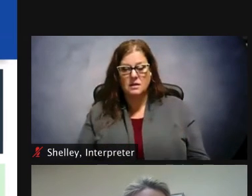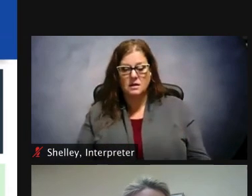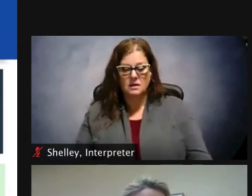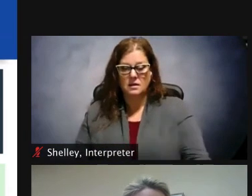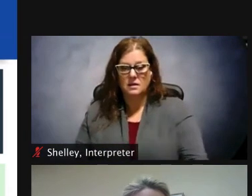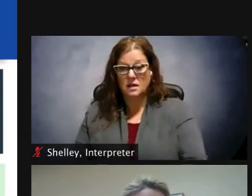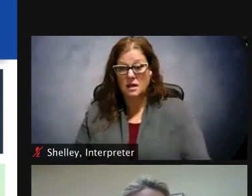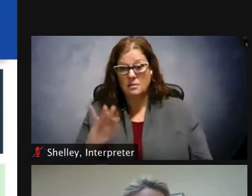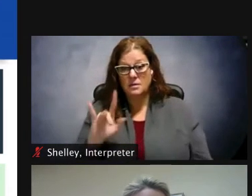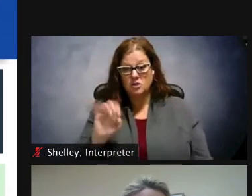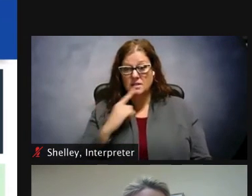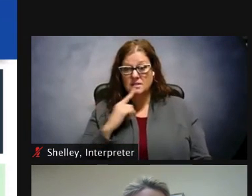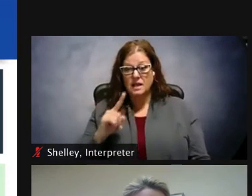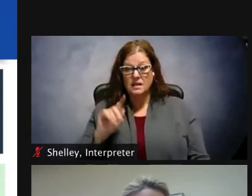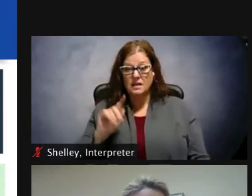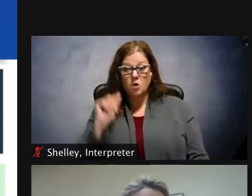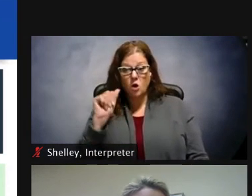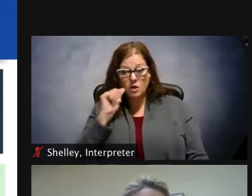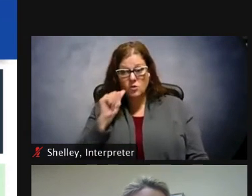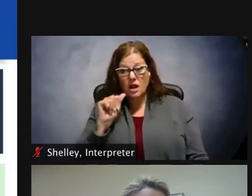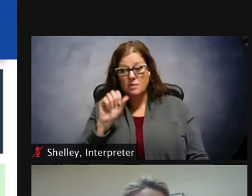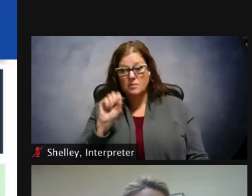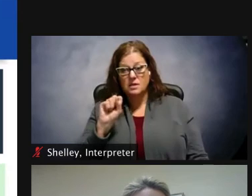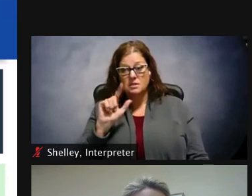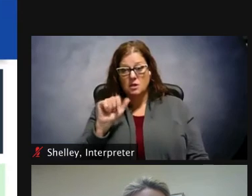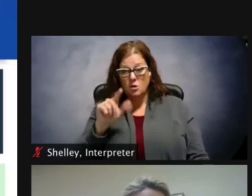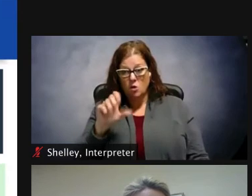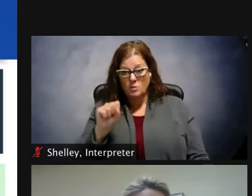that said his audiogram slopes, did he need to be screened for Usher Syndrome?